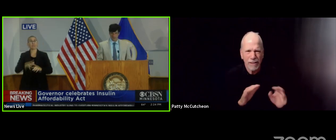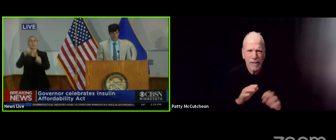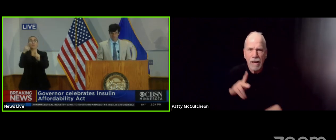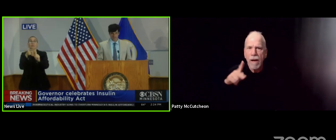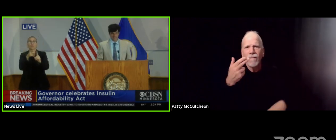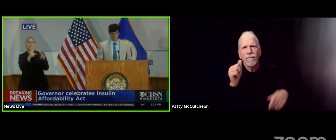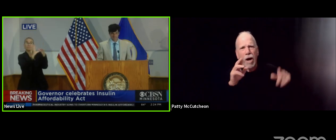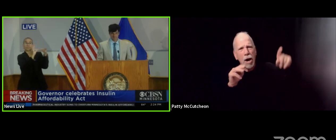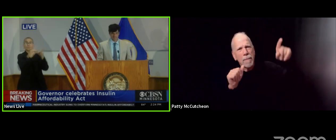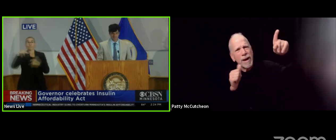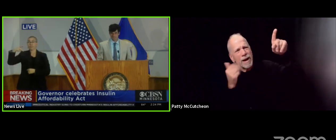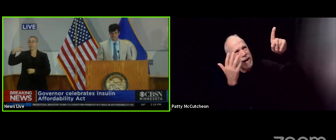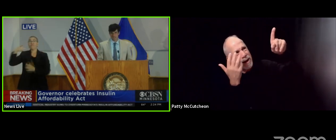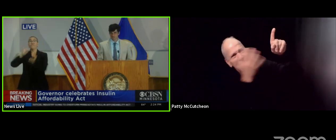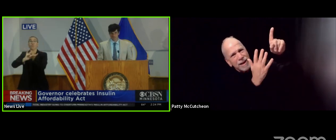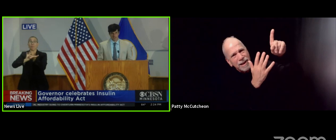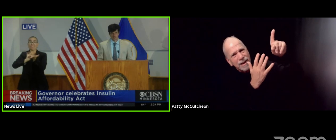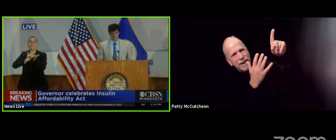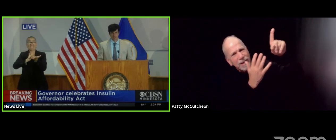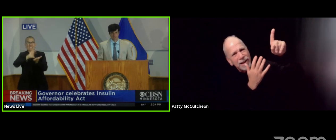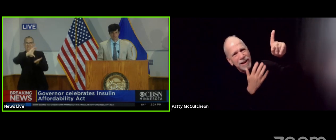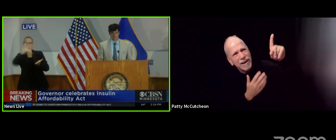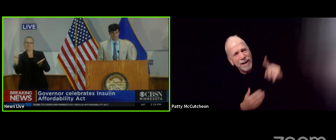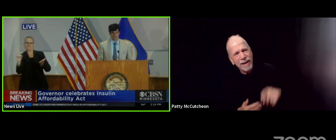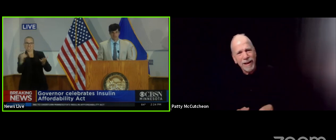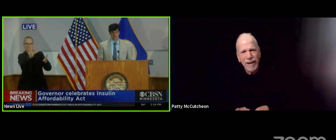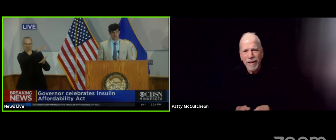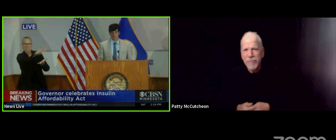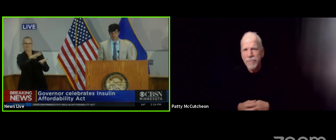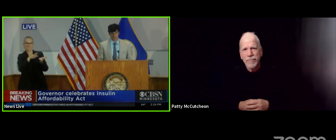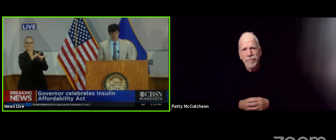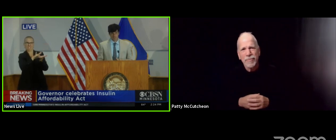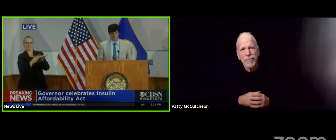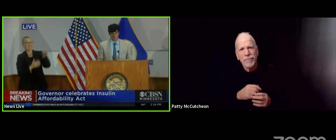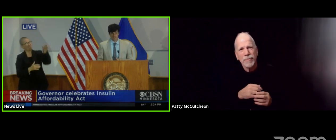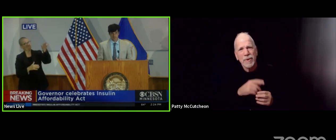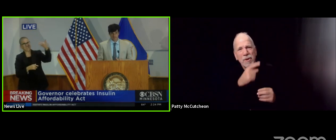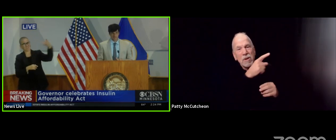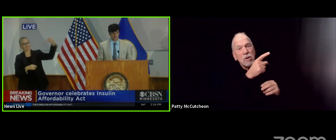SPEND MORE MONEY, HIRE MORE LOBBYISTS, HIRE MORE LAWYERS, BECAUSE YOU'RE